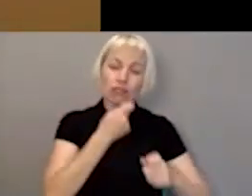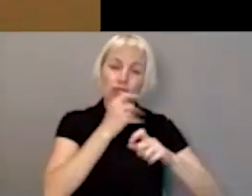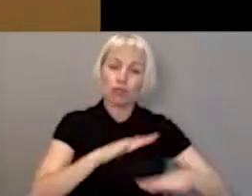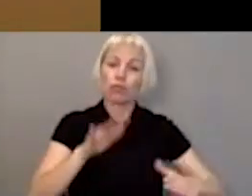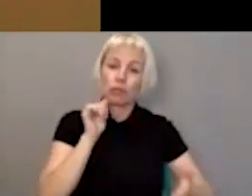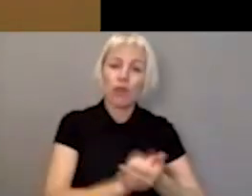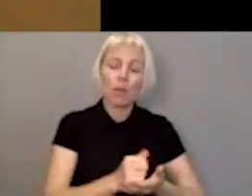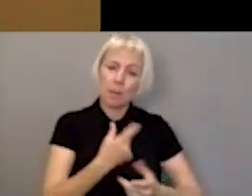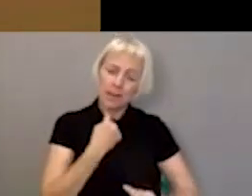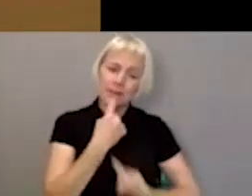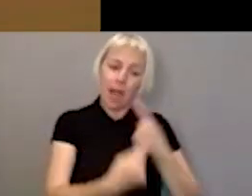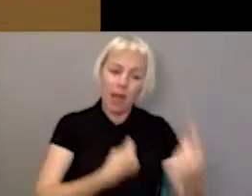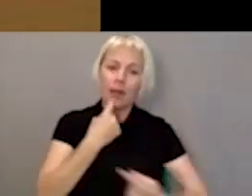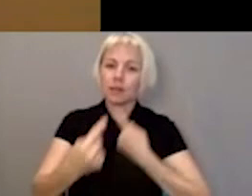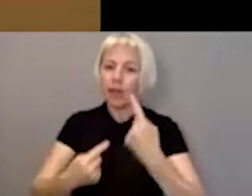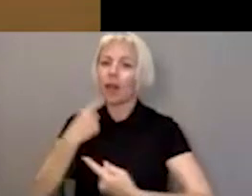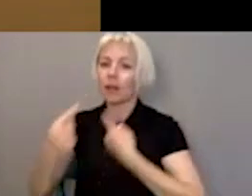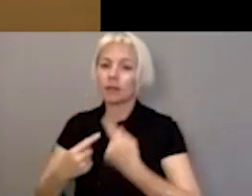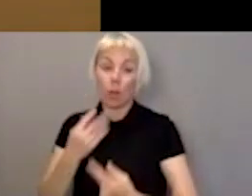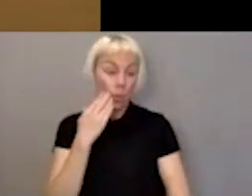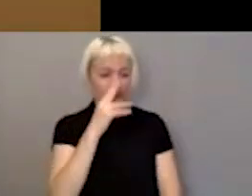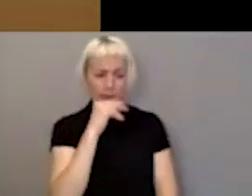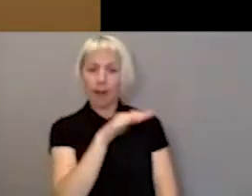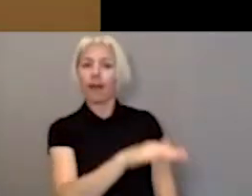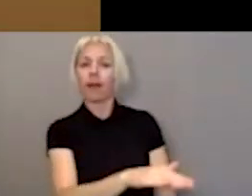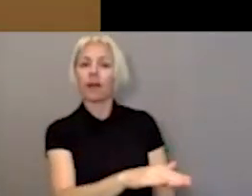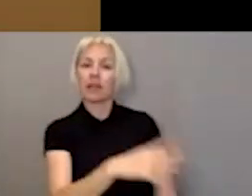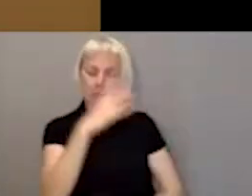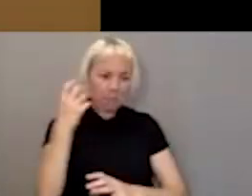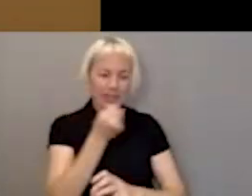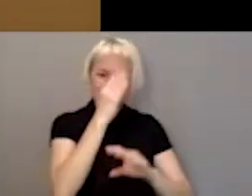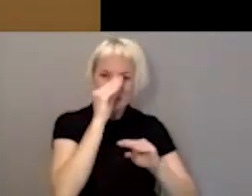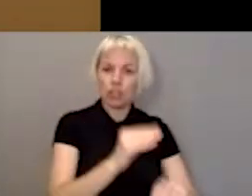young age about respectful relationships and what it means to provide support and make